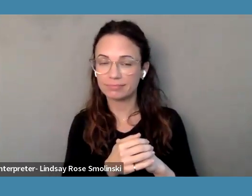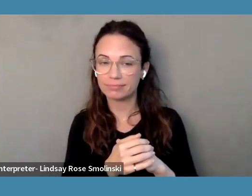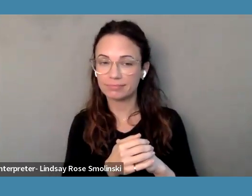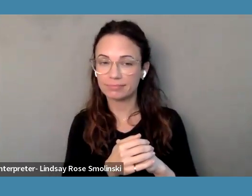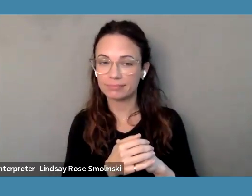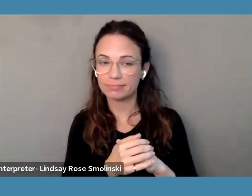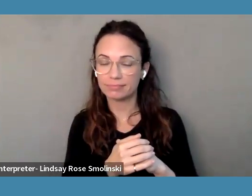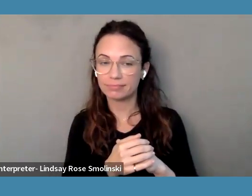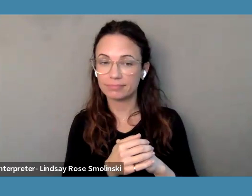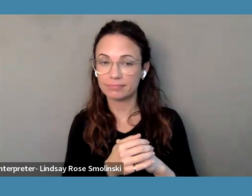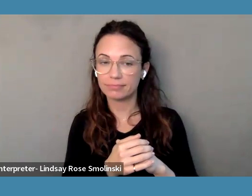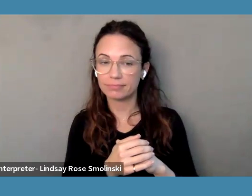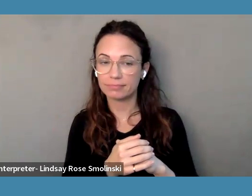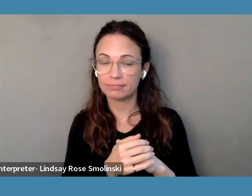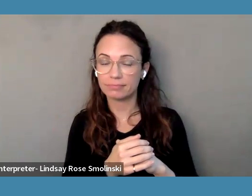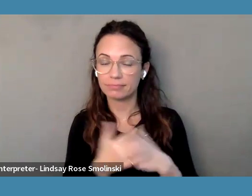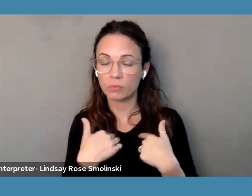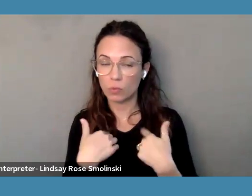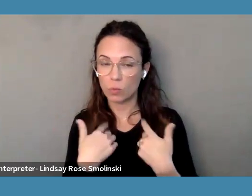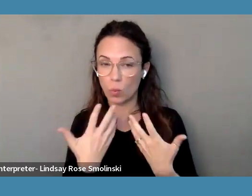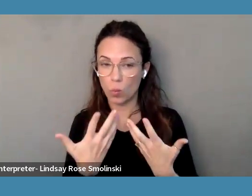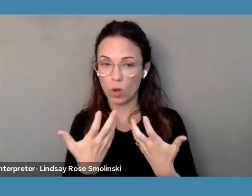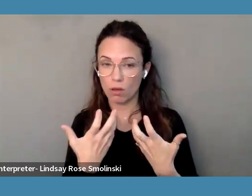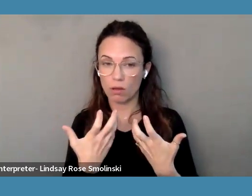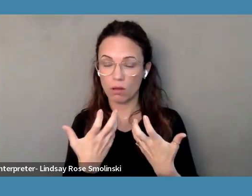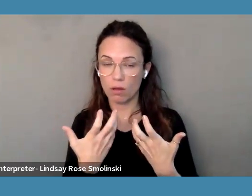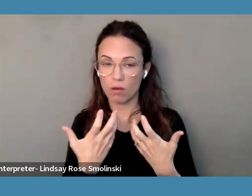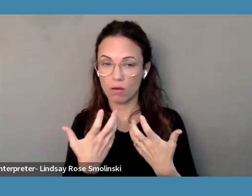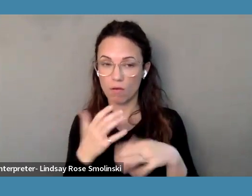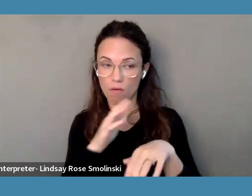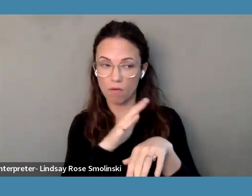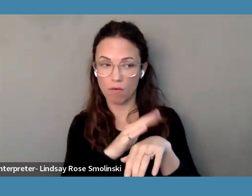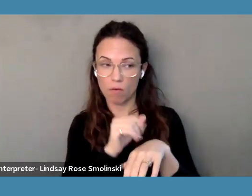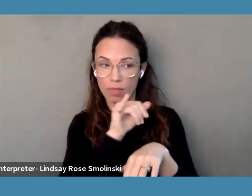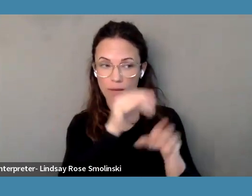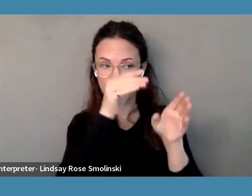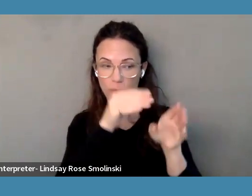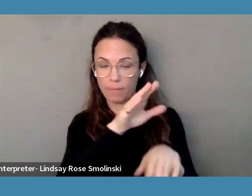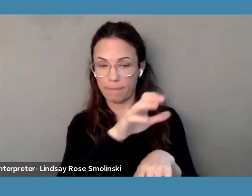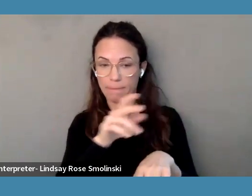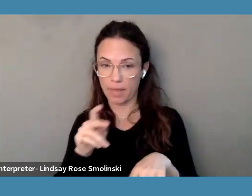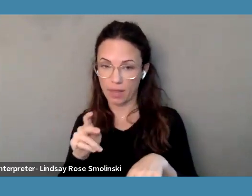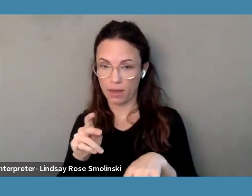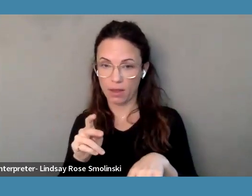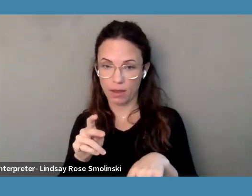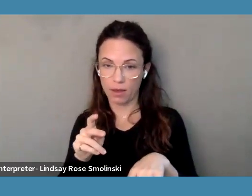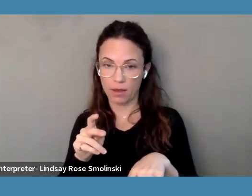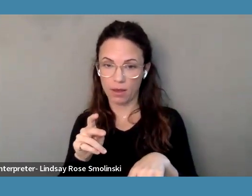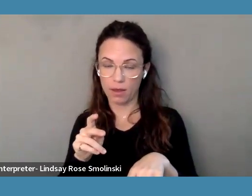I either wanna be able to call this person back on direct because I have additional questions